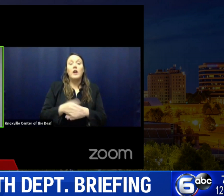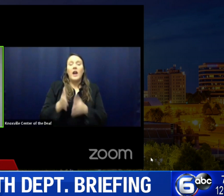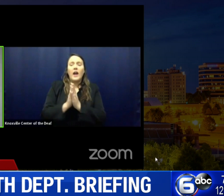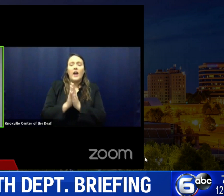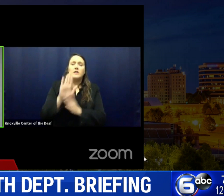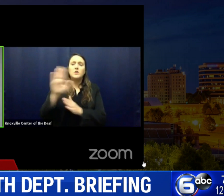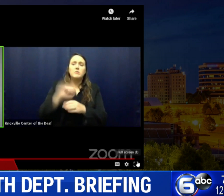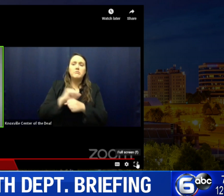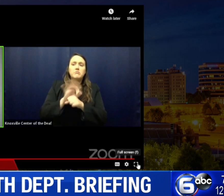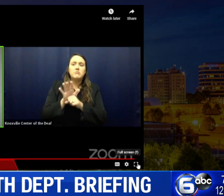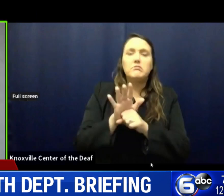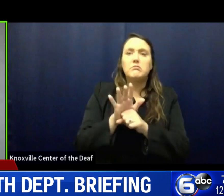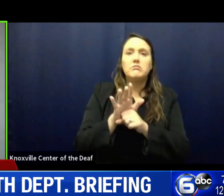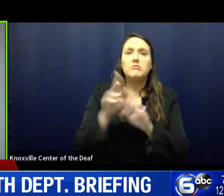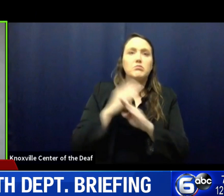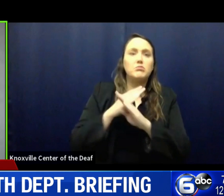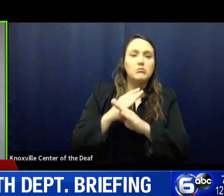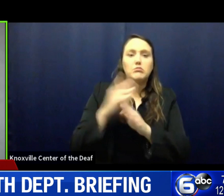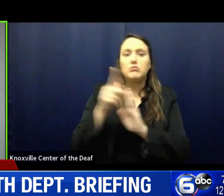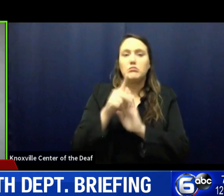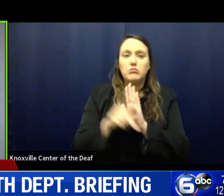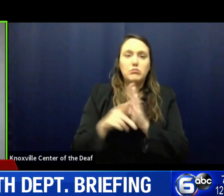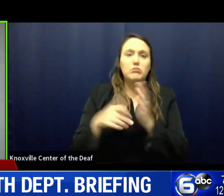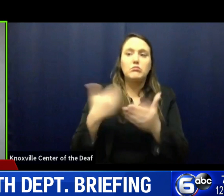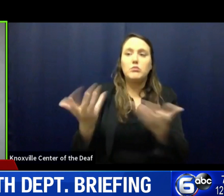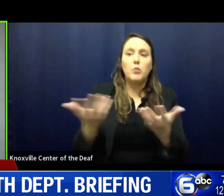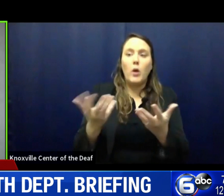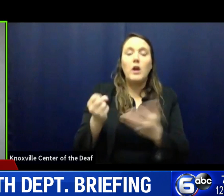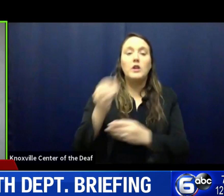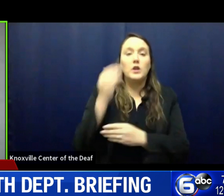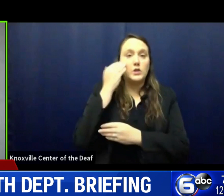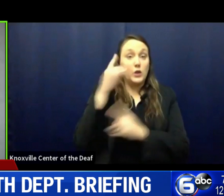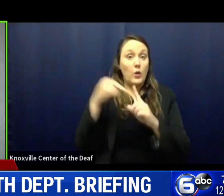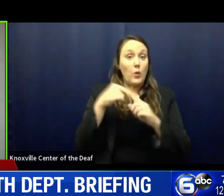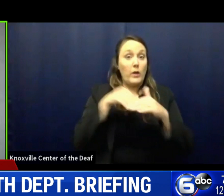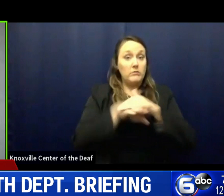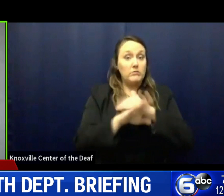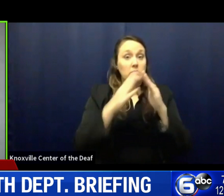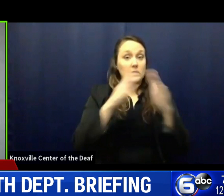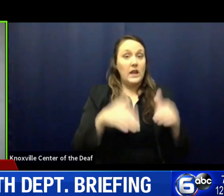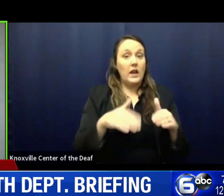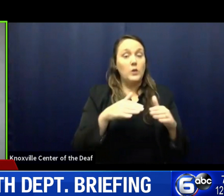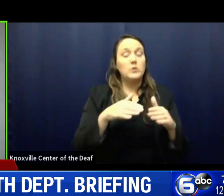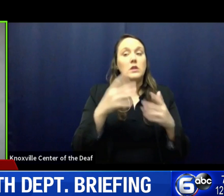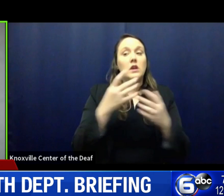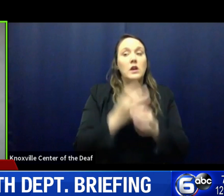GIVING US THAT UPDATE. MIC RIGHT NOW. IT LOOKS LIKE WE ARE WORKING